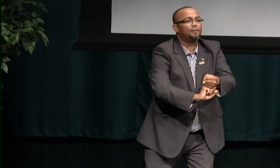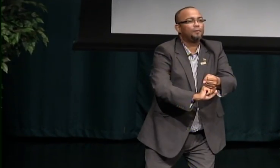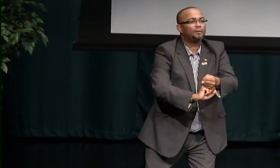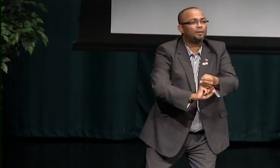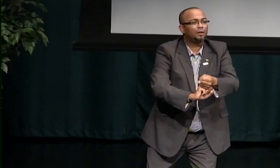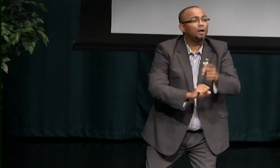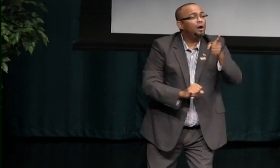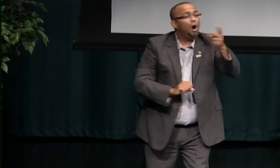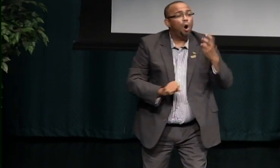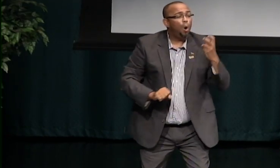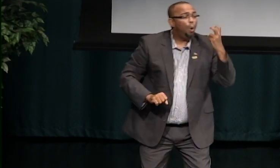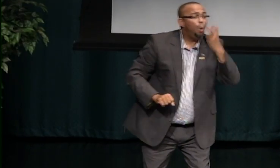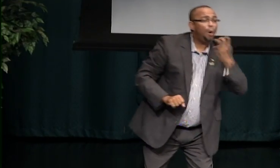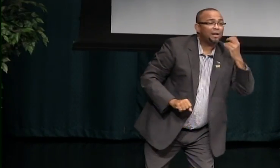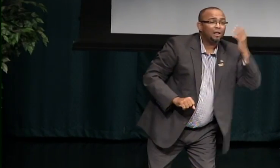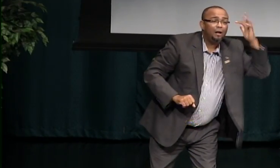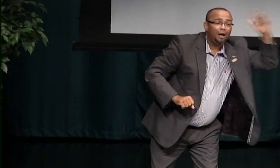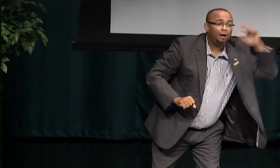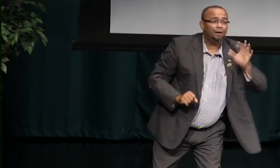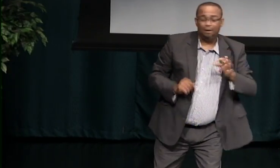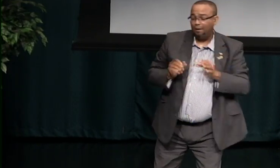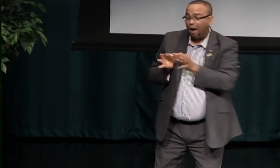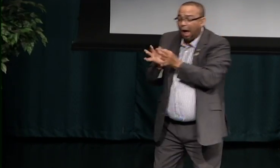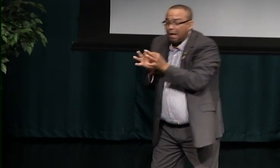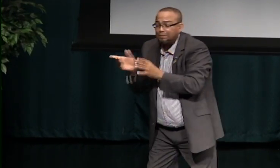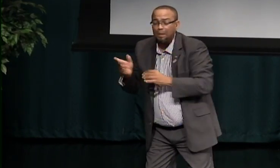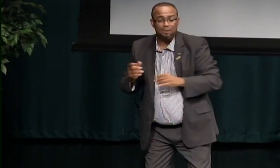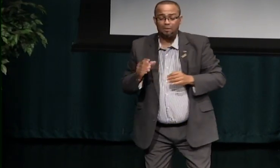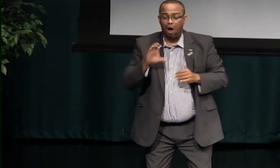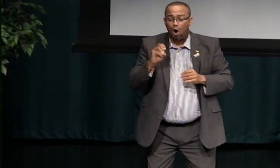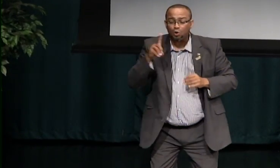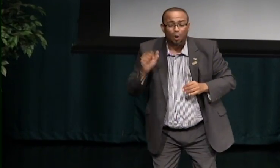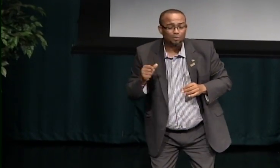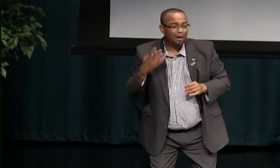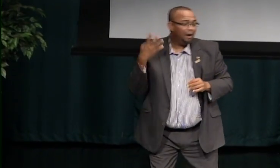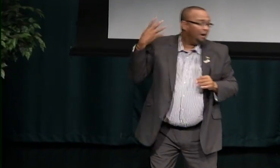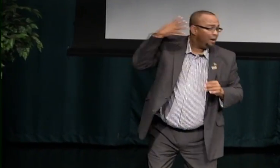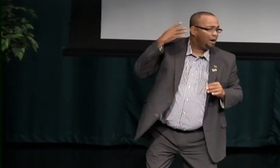You need to build the foundation and the network and then you'll get the support that you want.